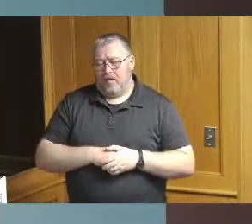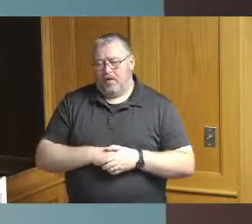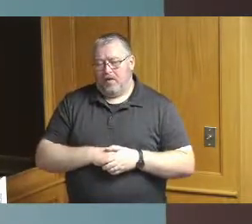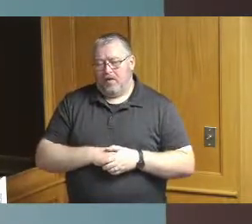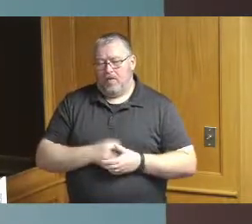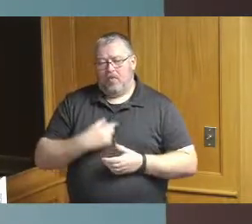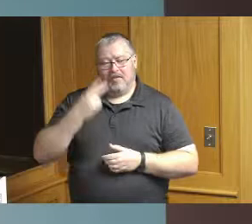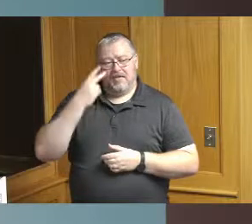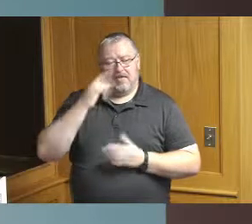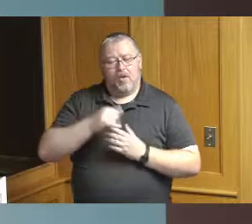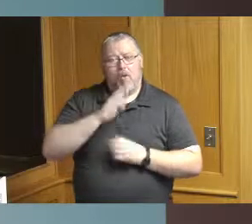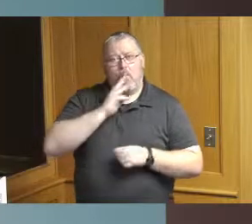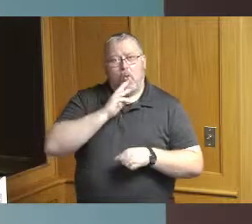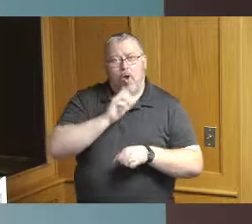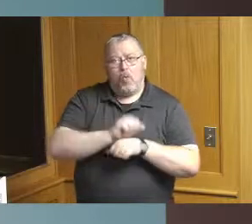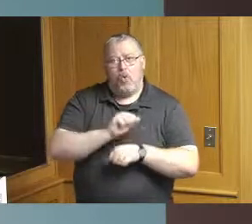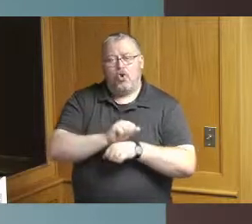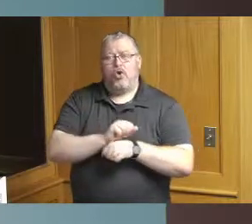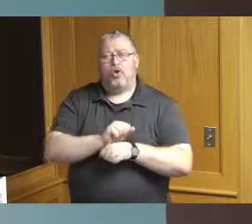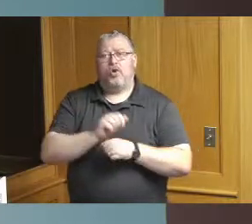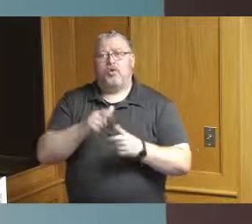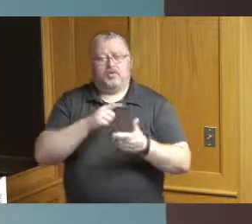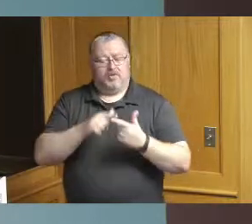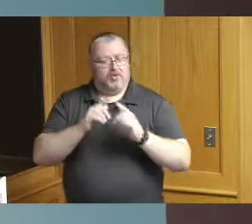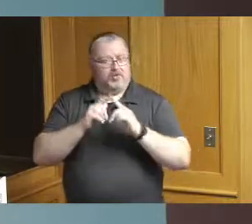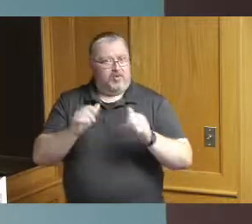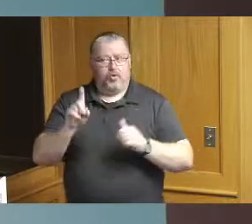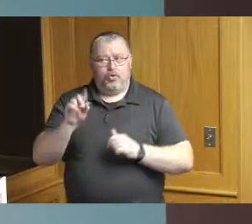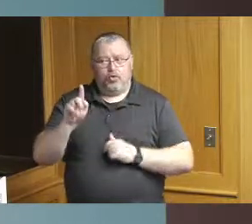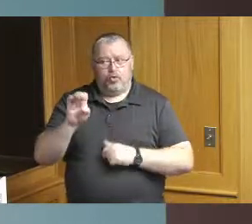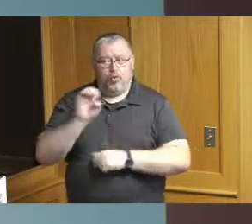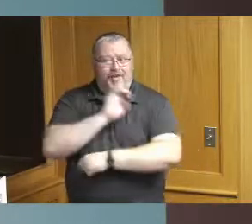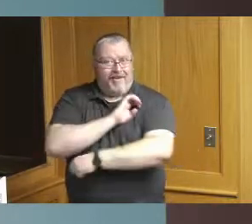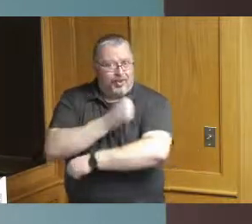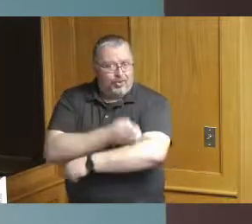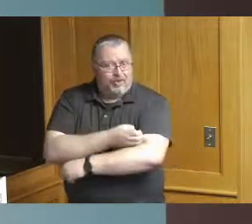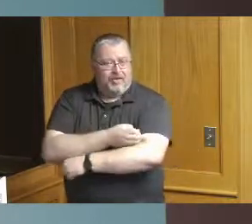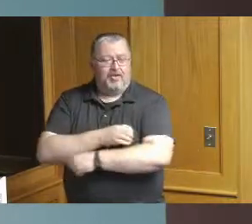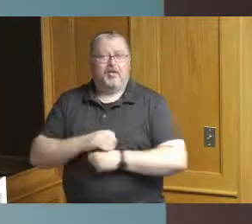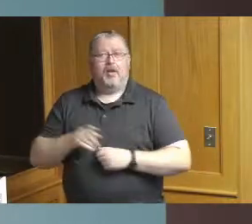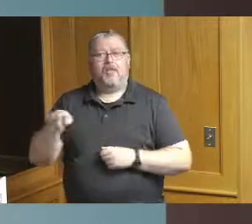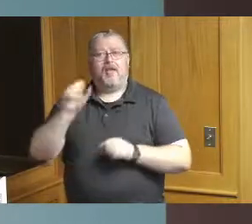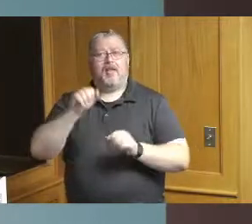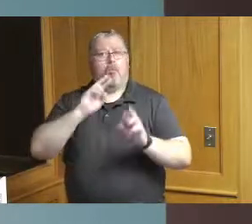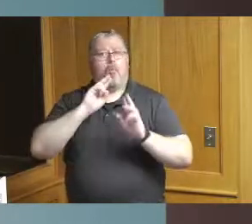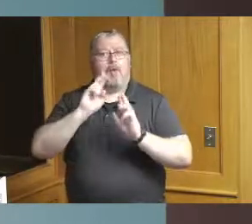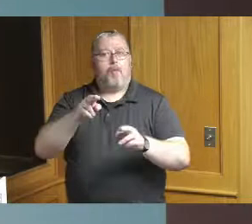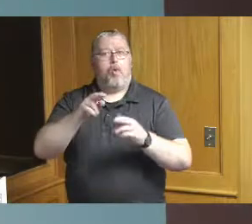waterworks dues duke energy and so on and county engineers they can report ahead of time three four